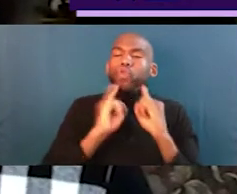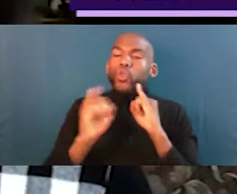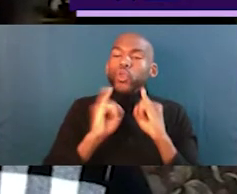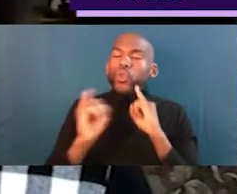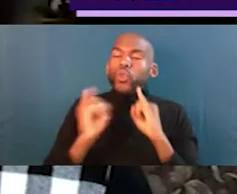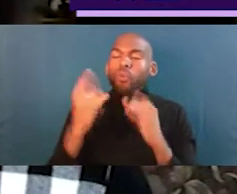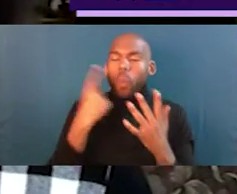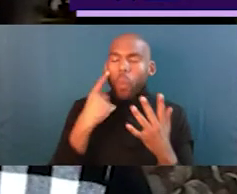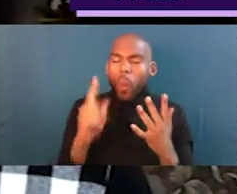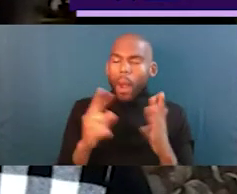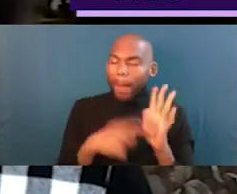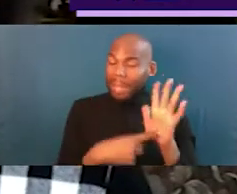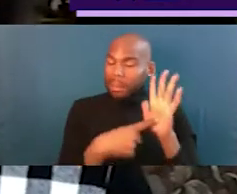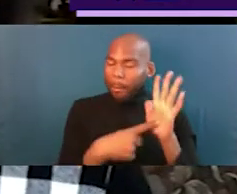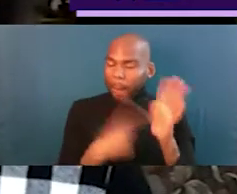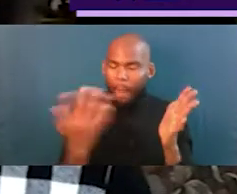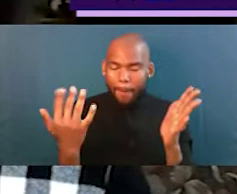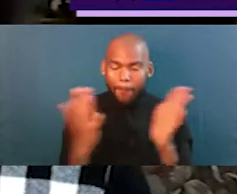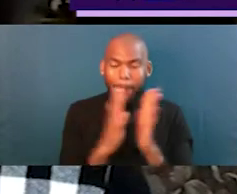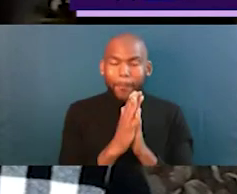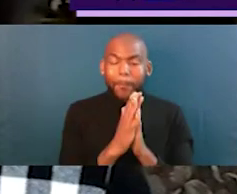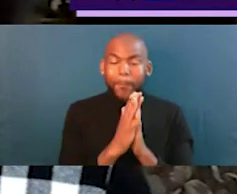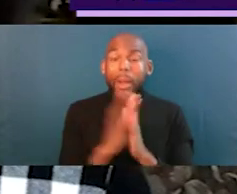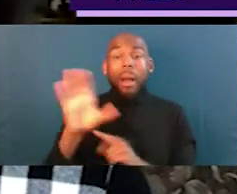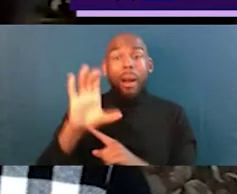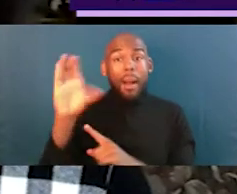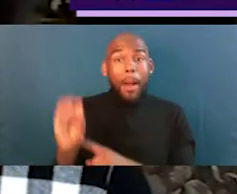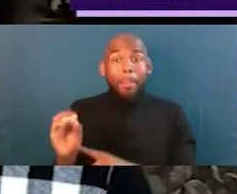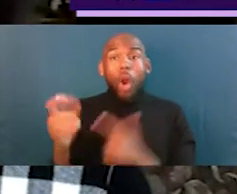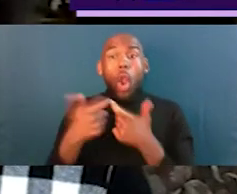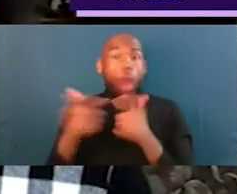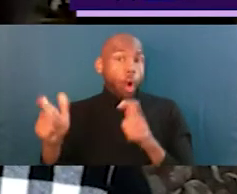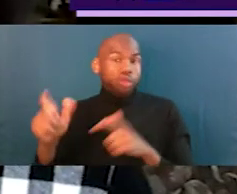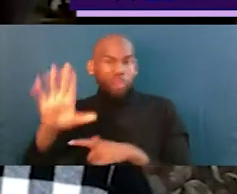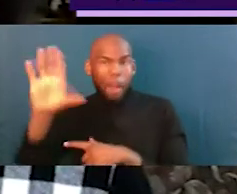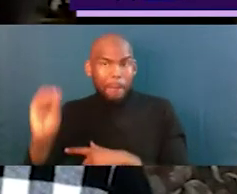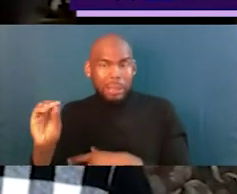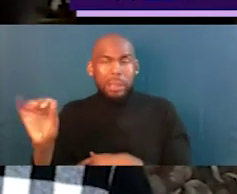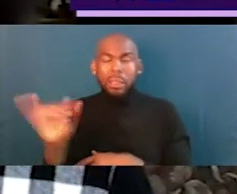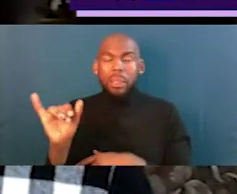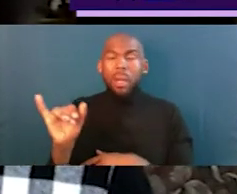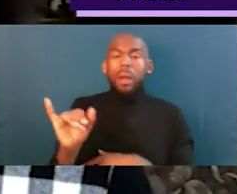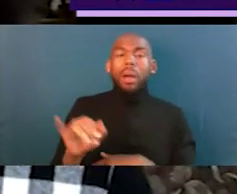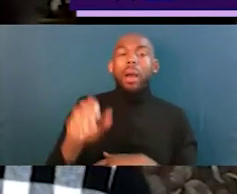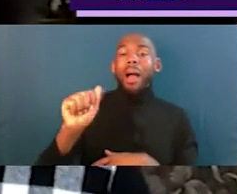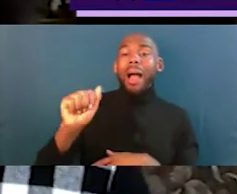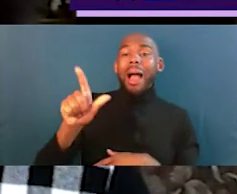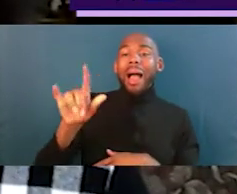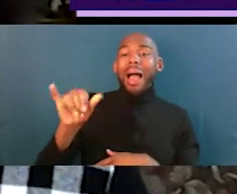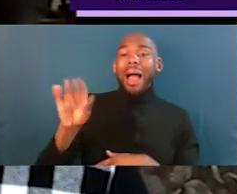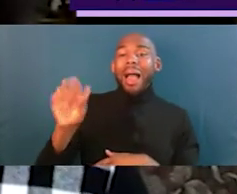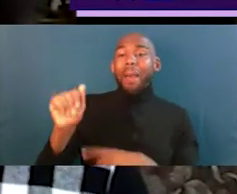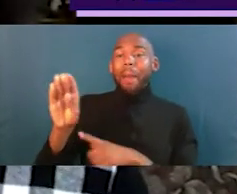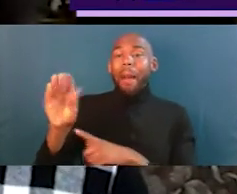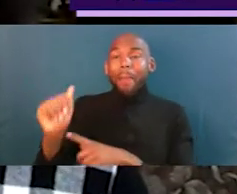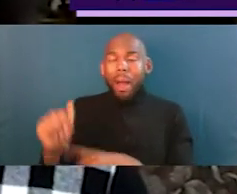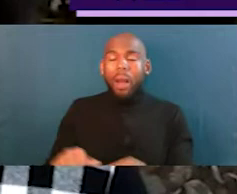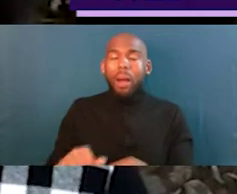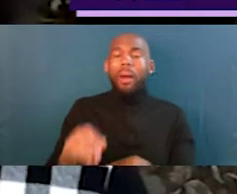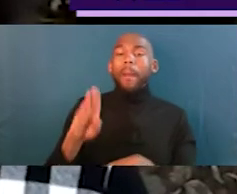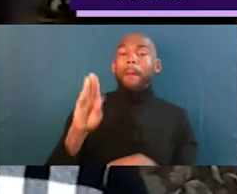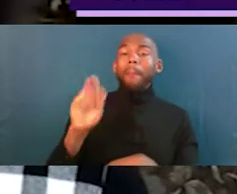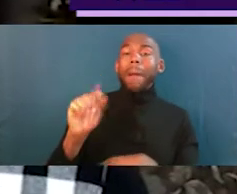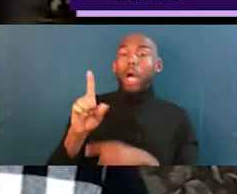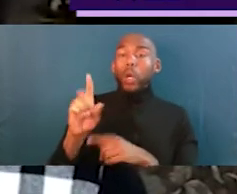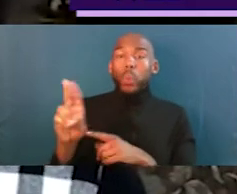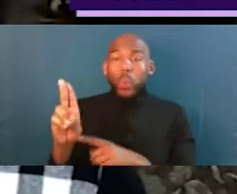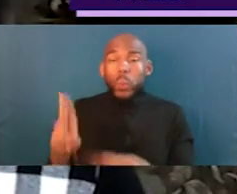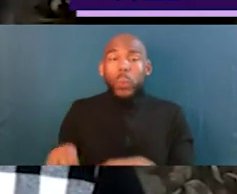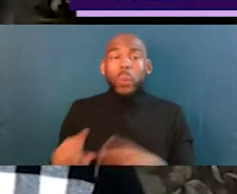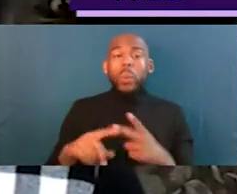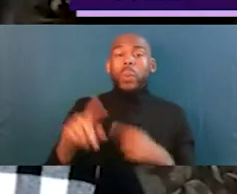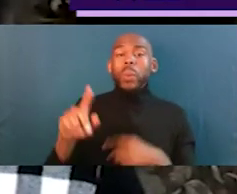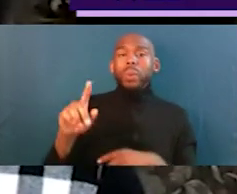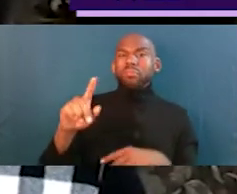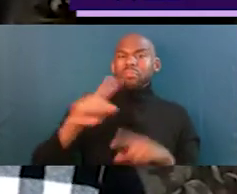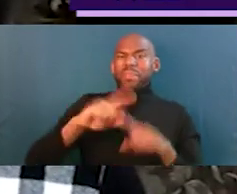to, for example, the companies, large companies, including like Alibaba, Baidu, and Tencent